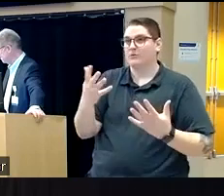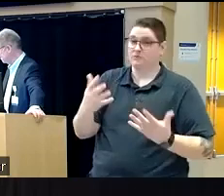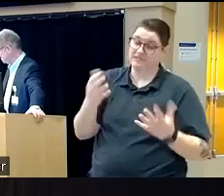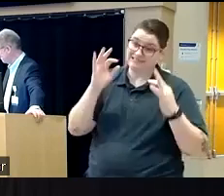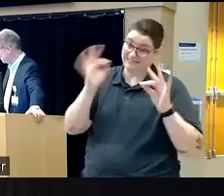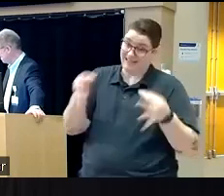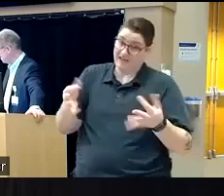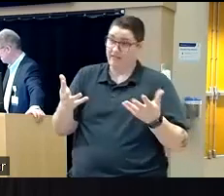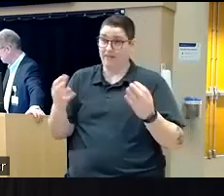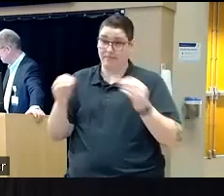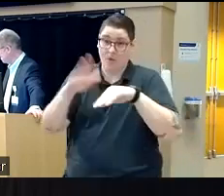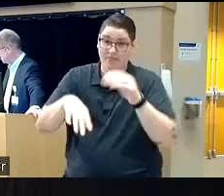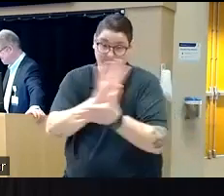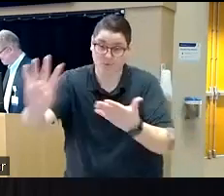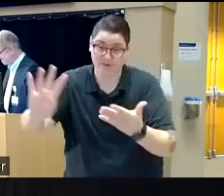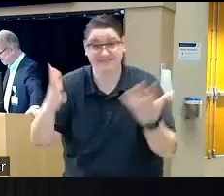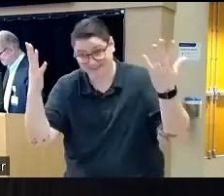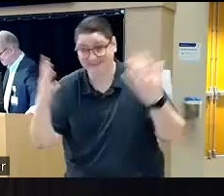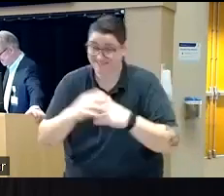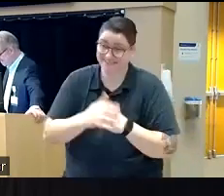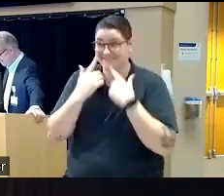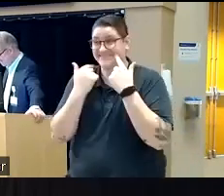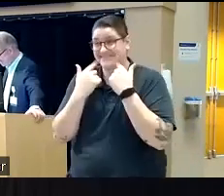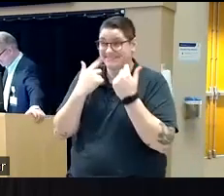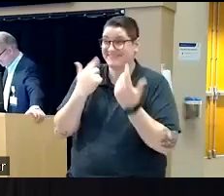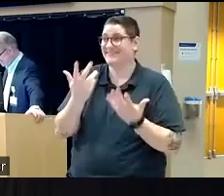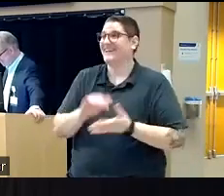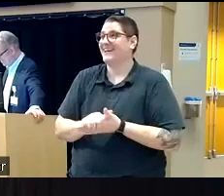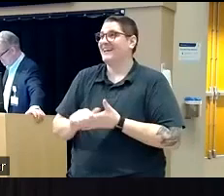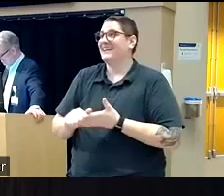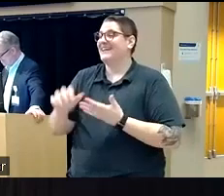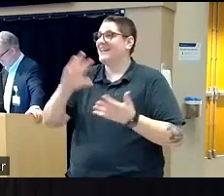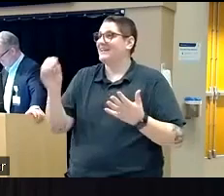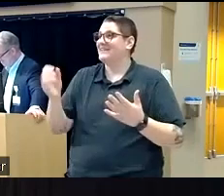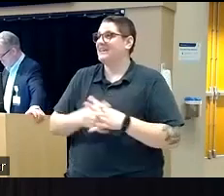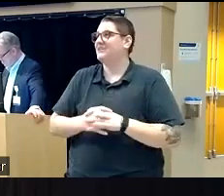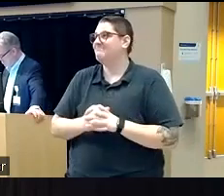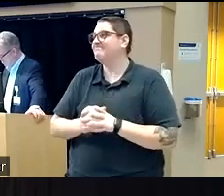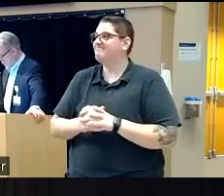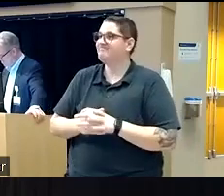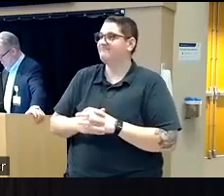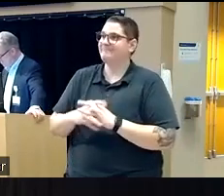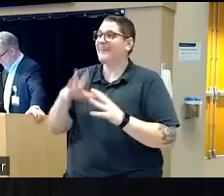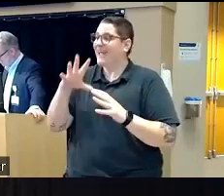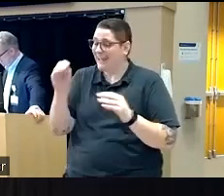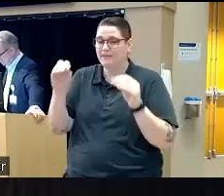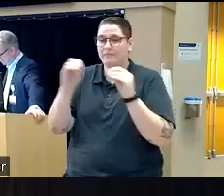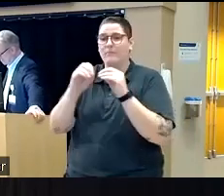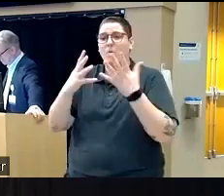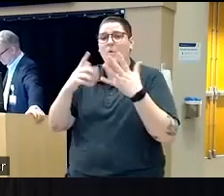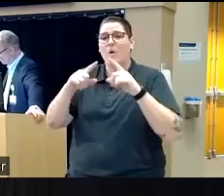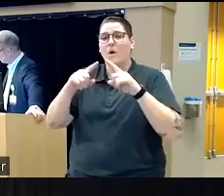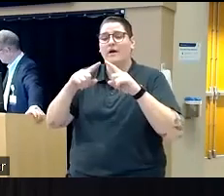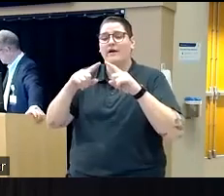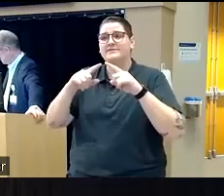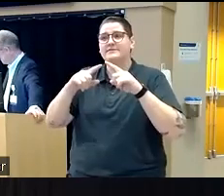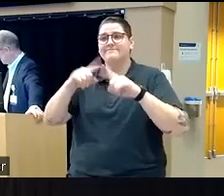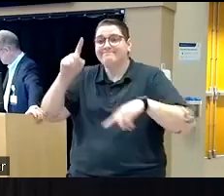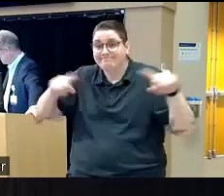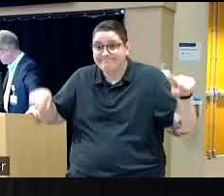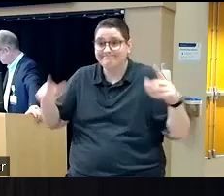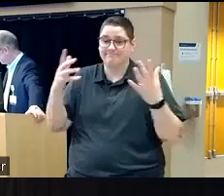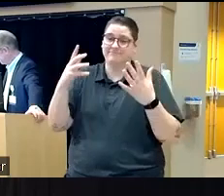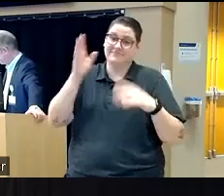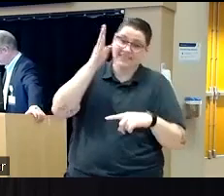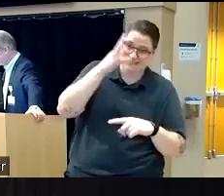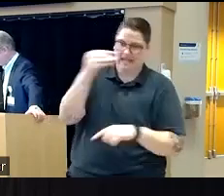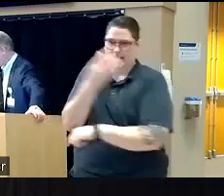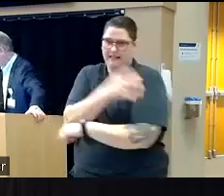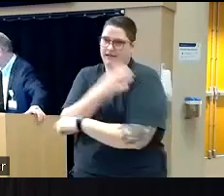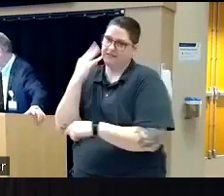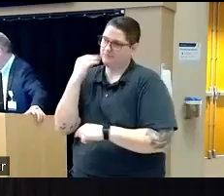four weeks um Adam and with a more varied and robust uh didactic experience for sure I think